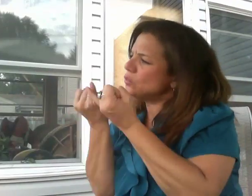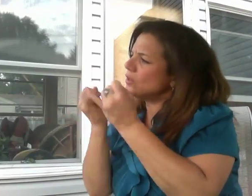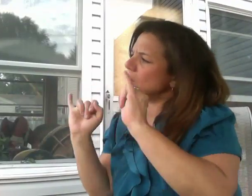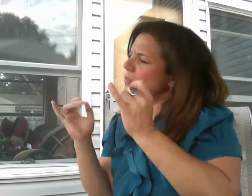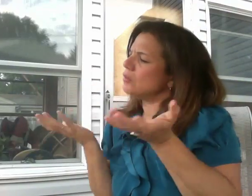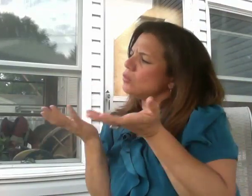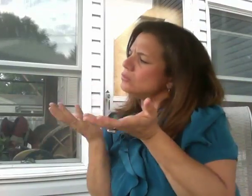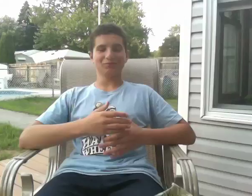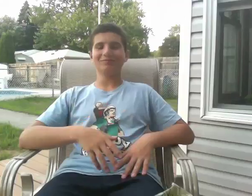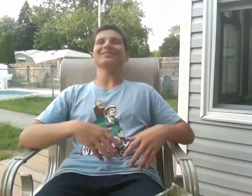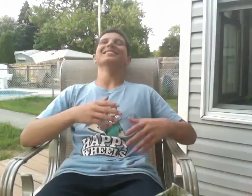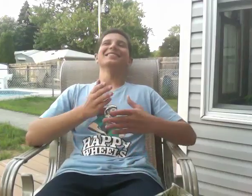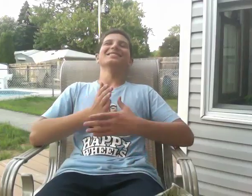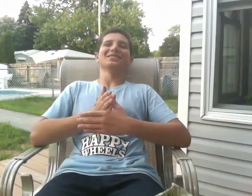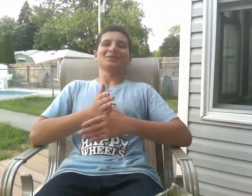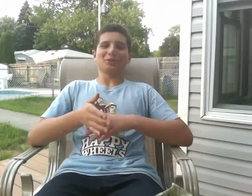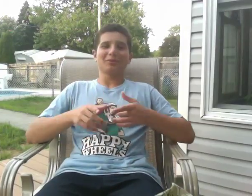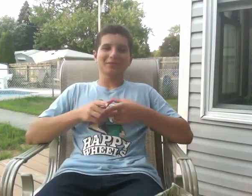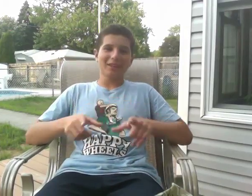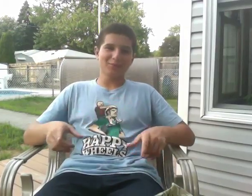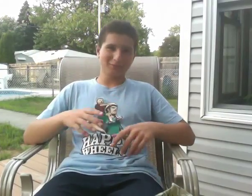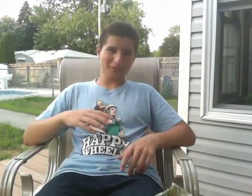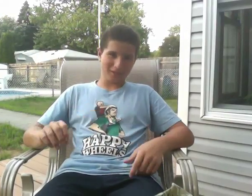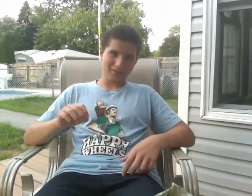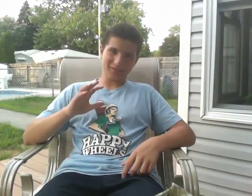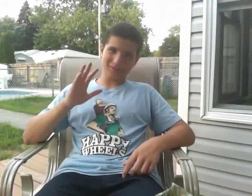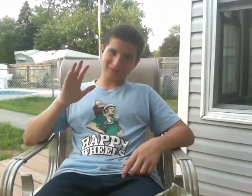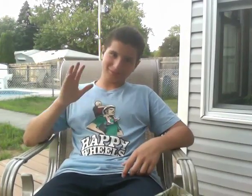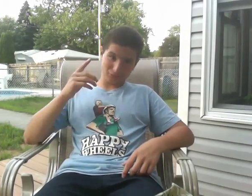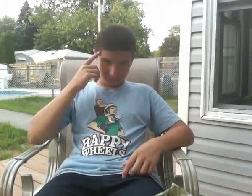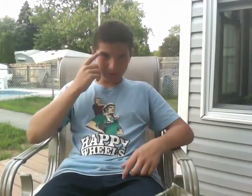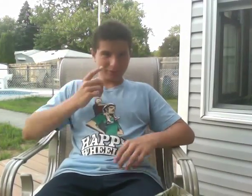What makes you independent? (chuckling) Through language and thinking!